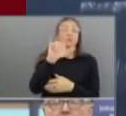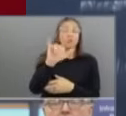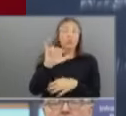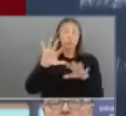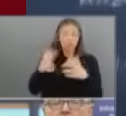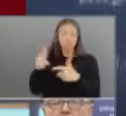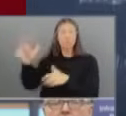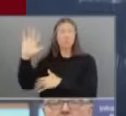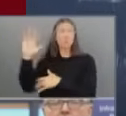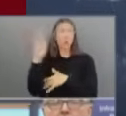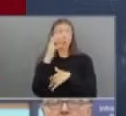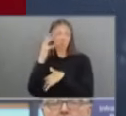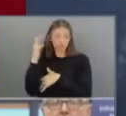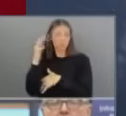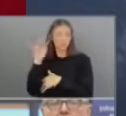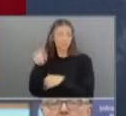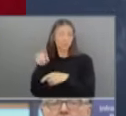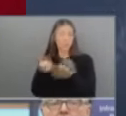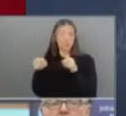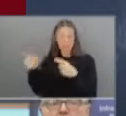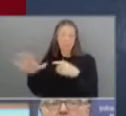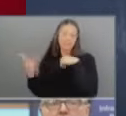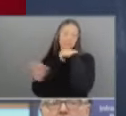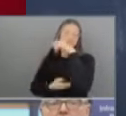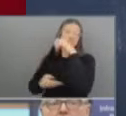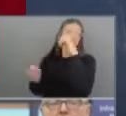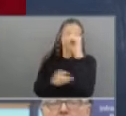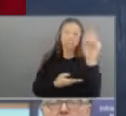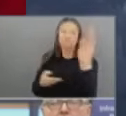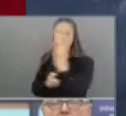FORESTRY HAS 17 CUT TEAMS THAT ARE DEPLOYED ALL OVER THE STATE.